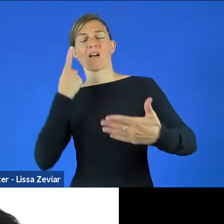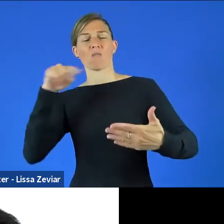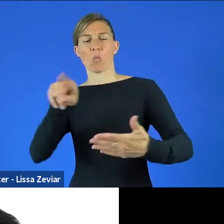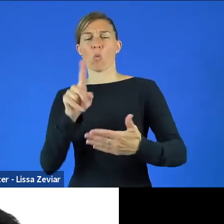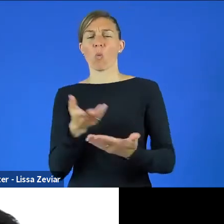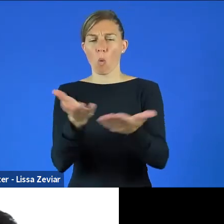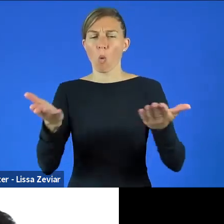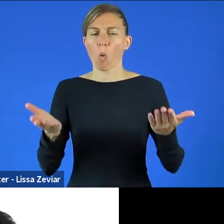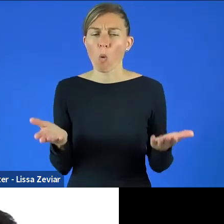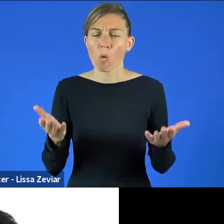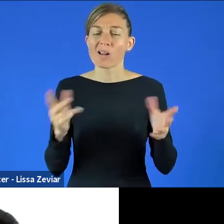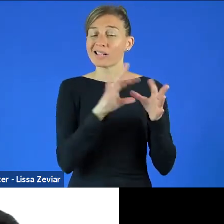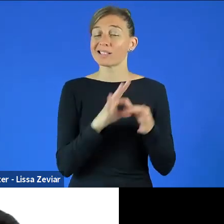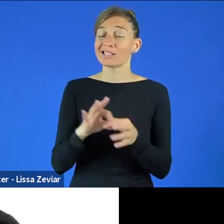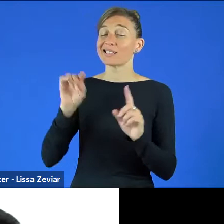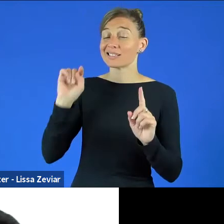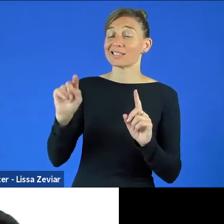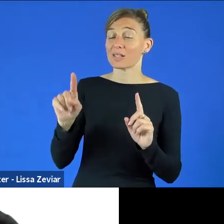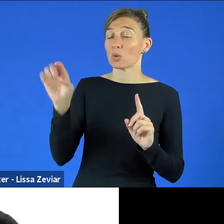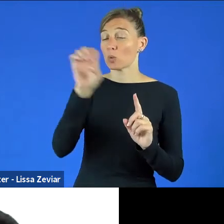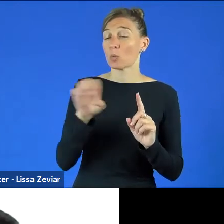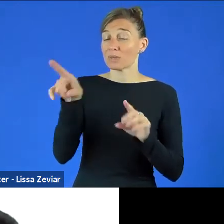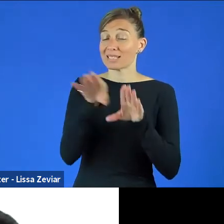in the European standardisation as mentioned previously,